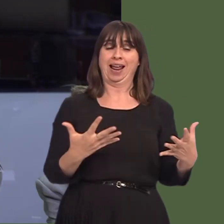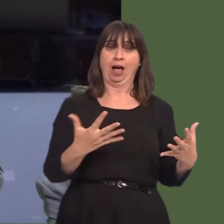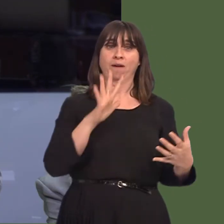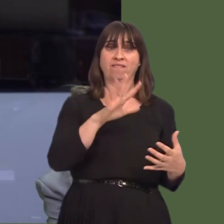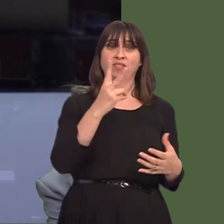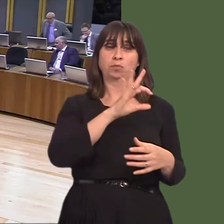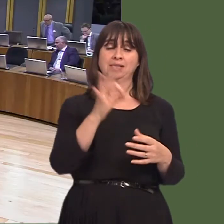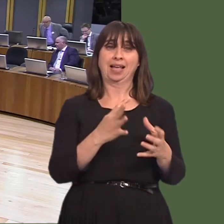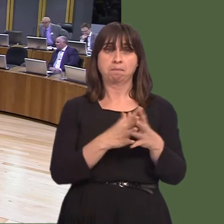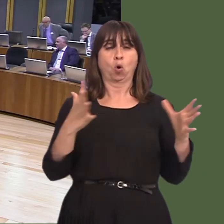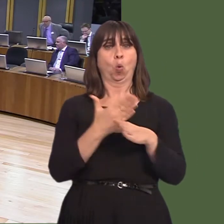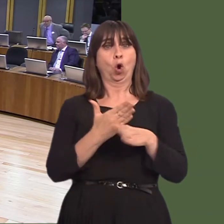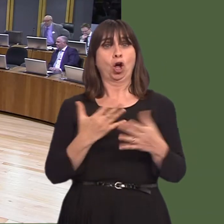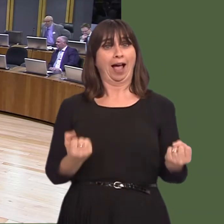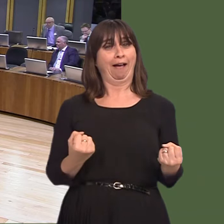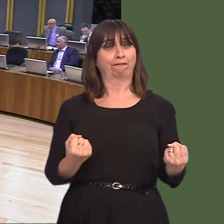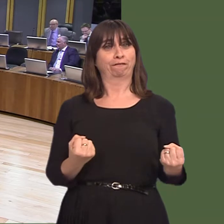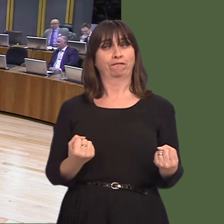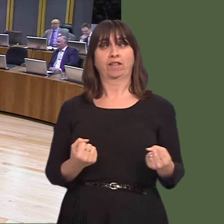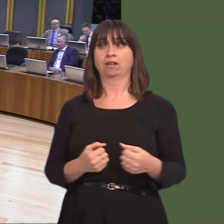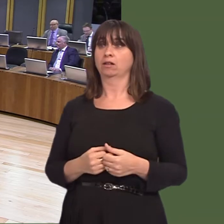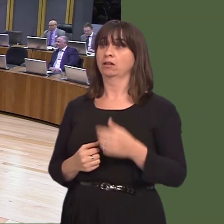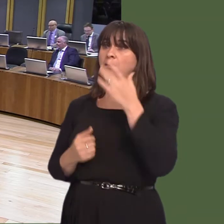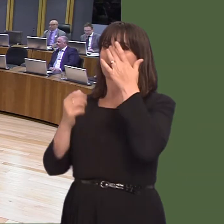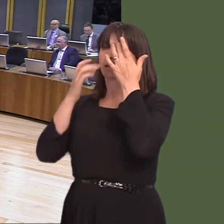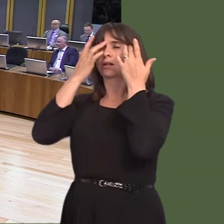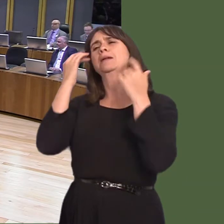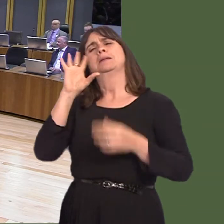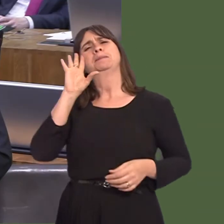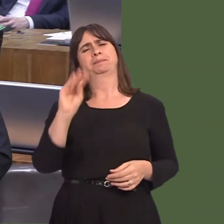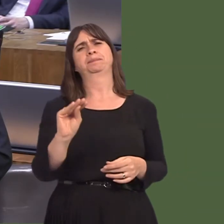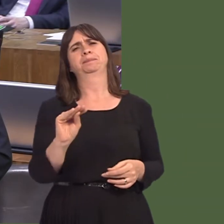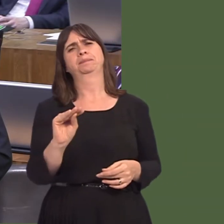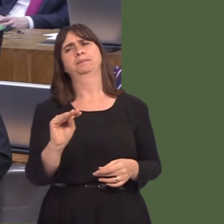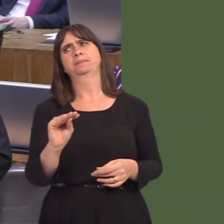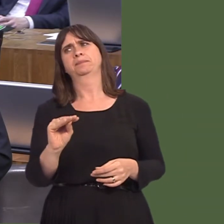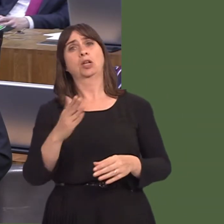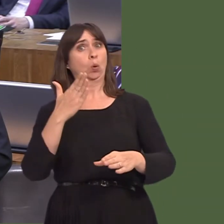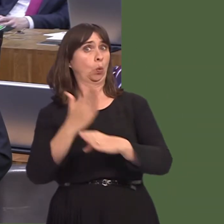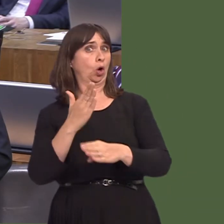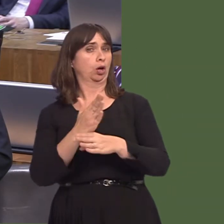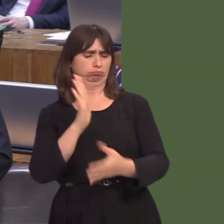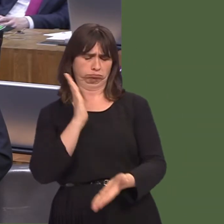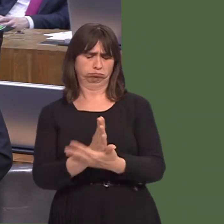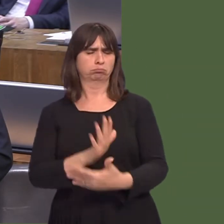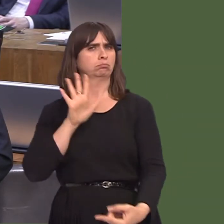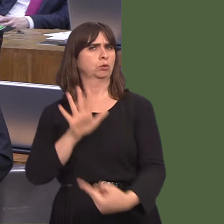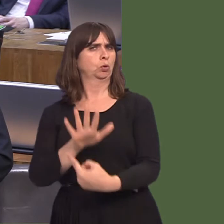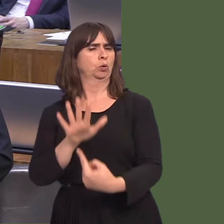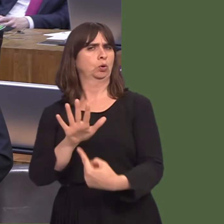Carwyn Jones AM: I have to say to the Member that work is important, but well-paid work